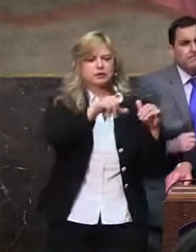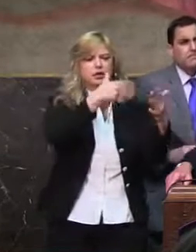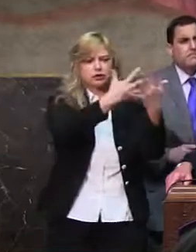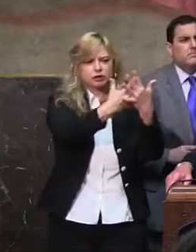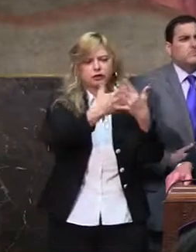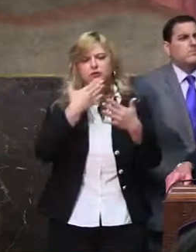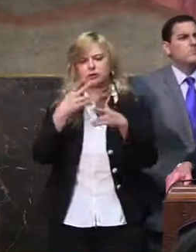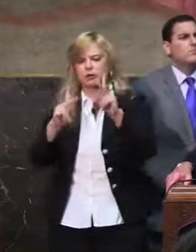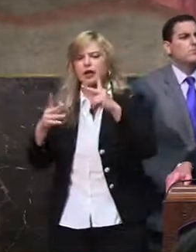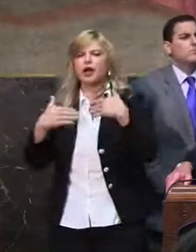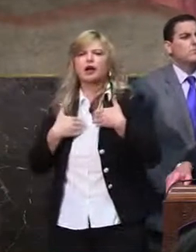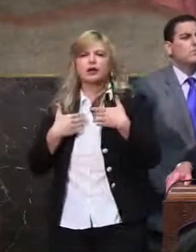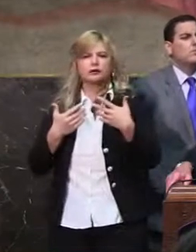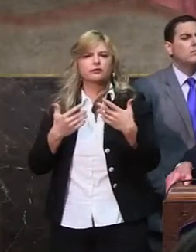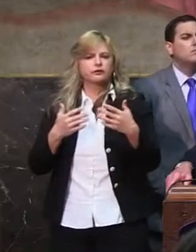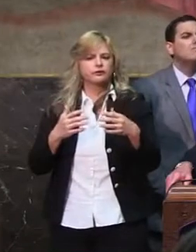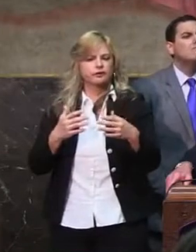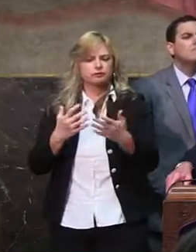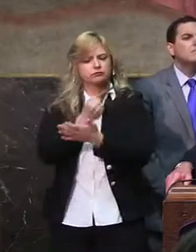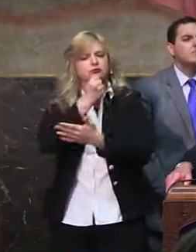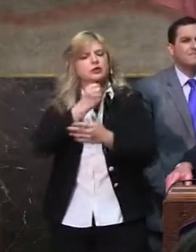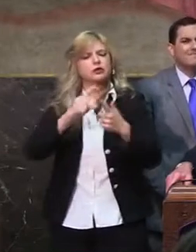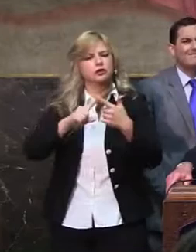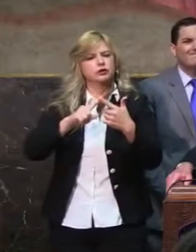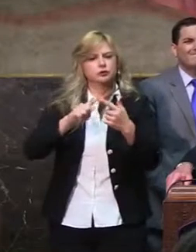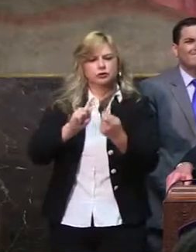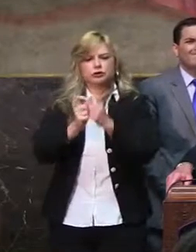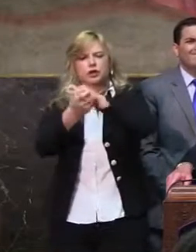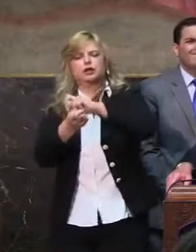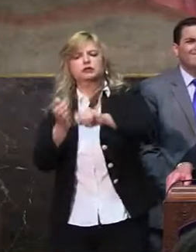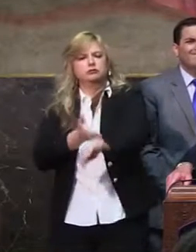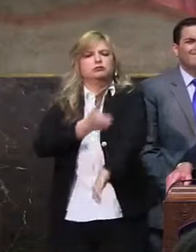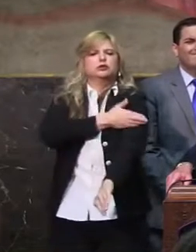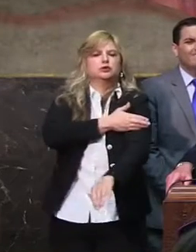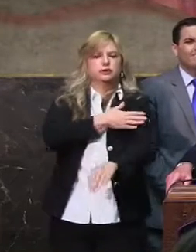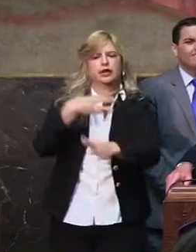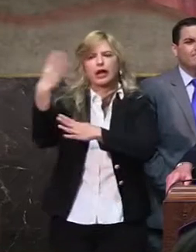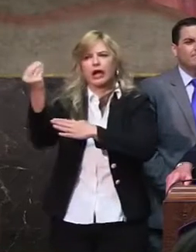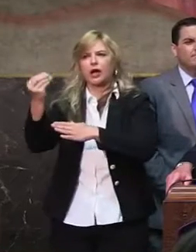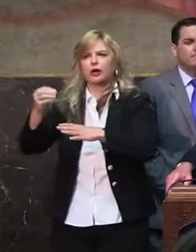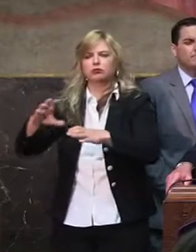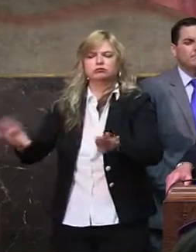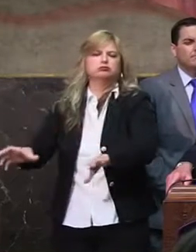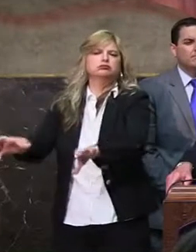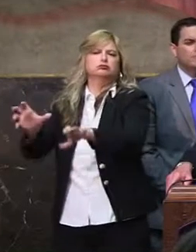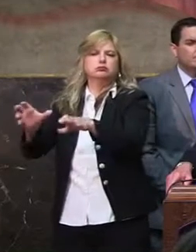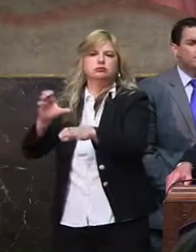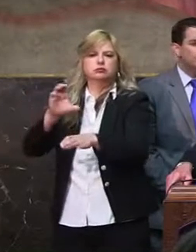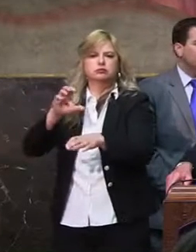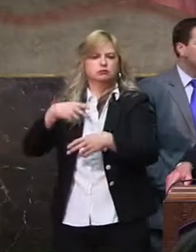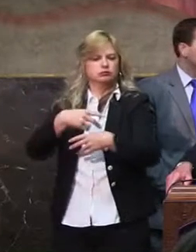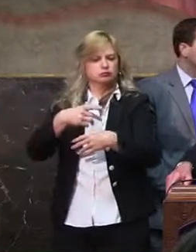and get out and be productive citizens. And we need to give senator Leblanc and the governor's office those two,